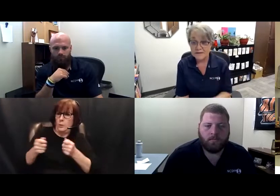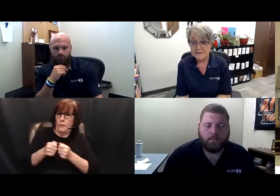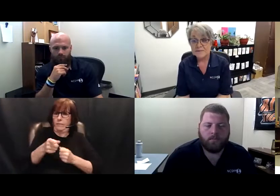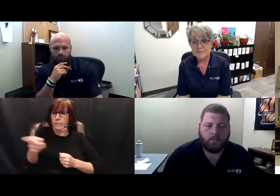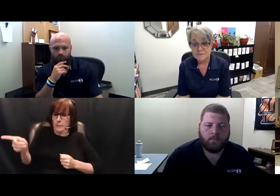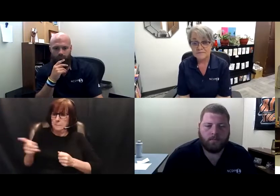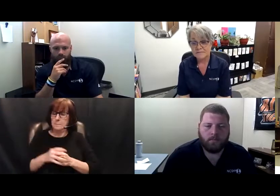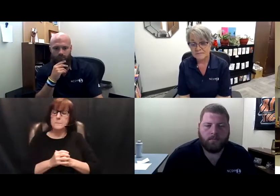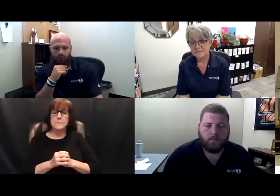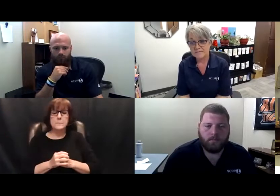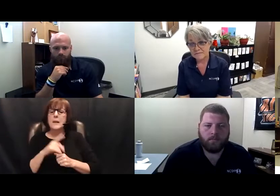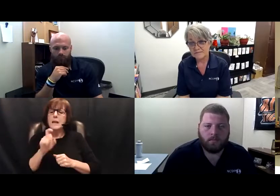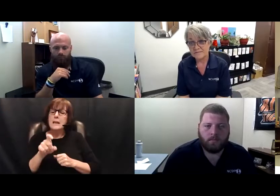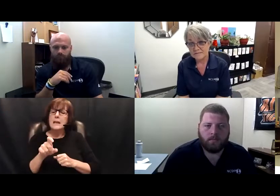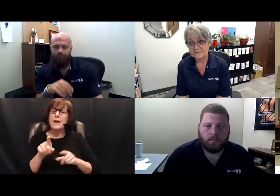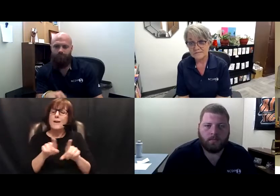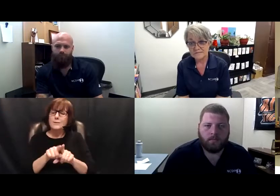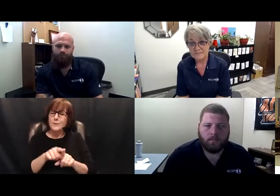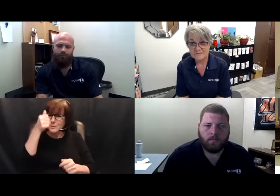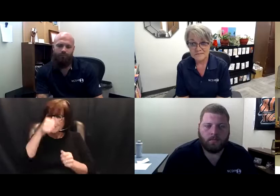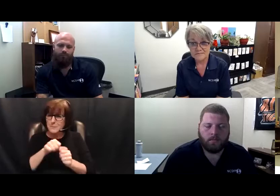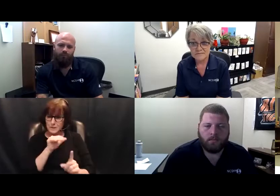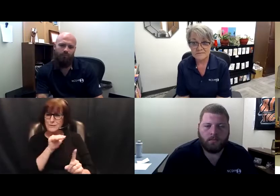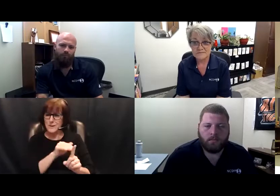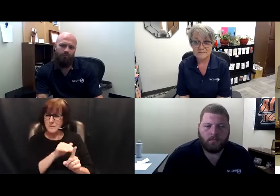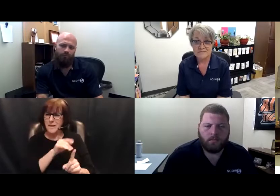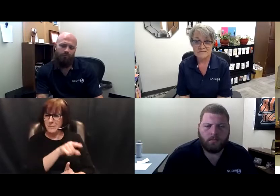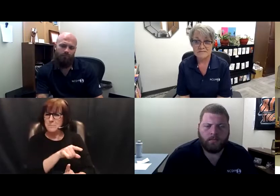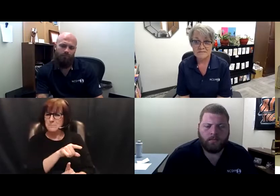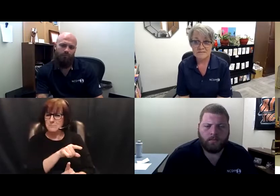You also need to remind them on a daily basis.